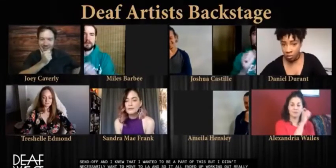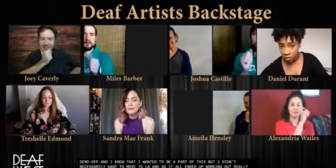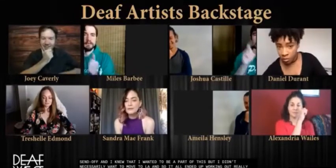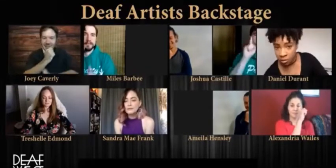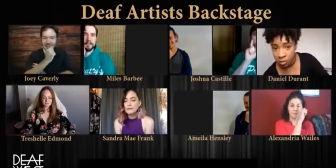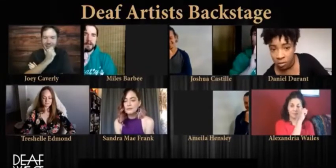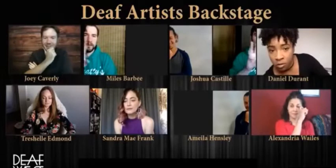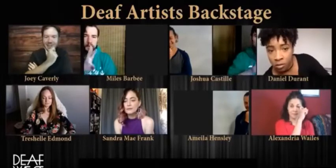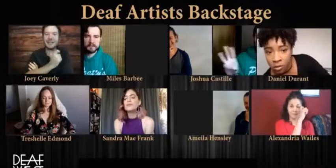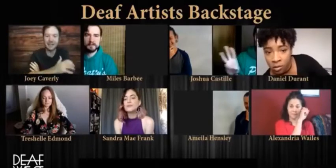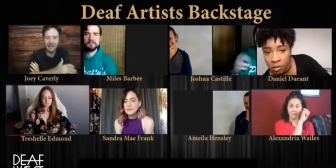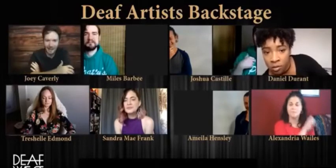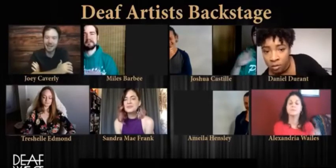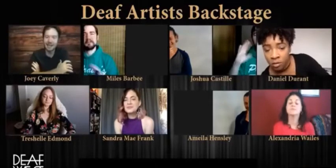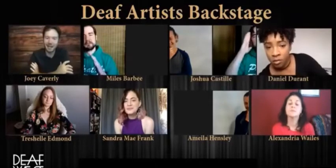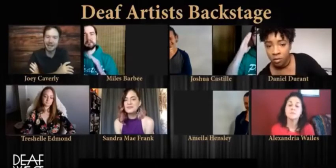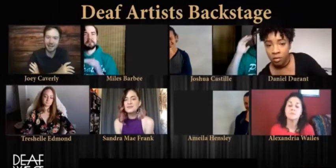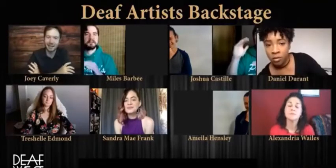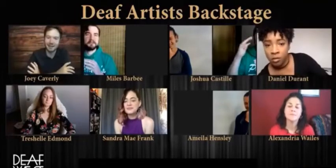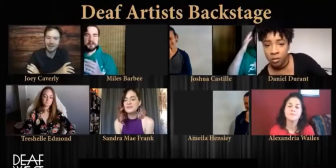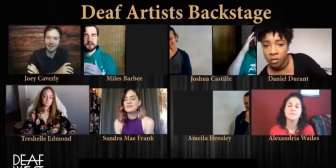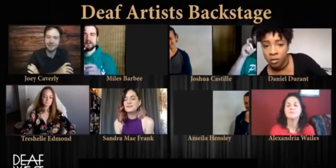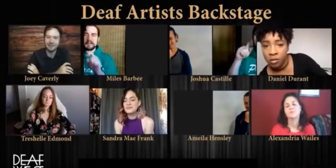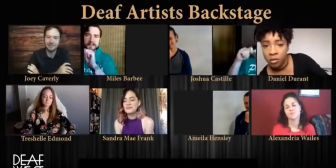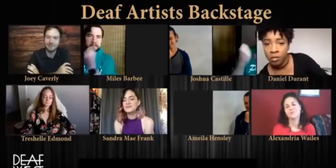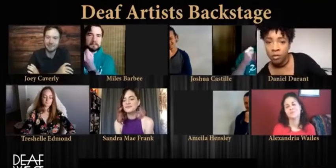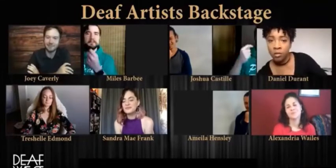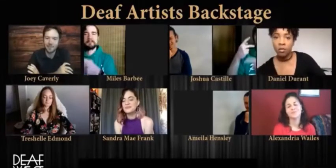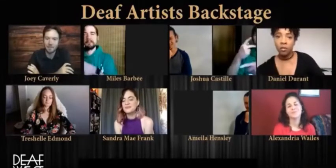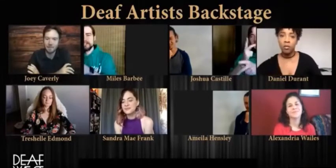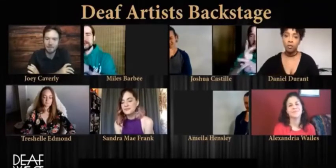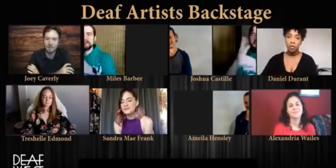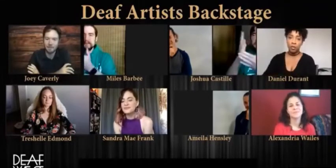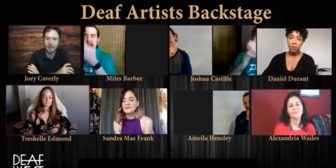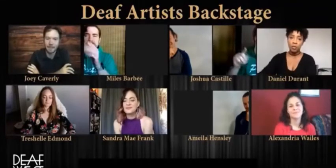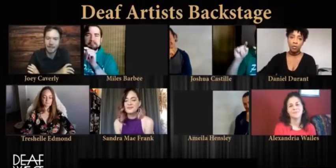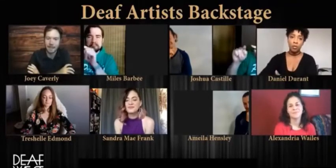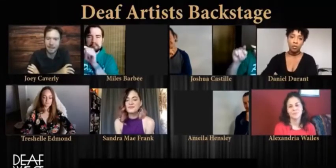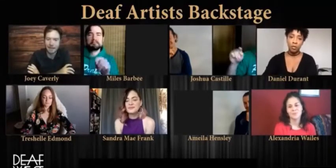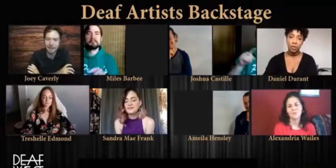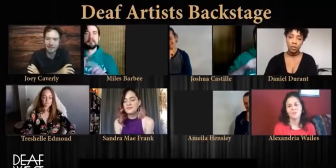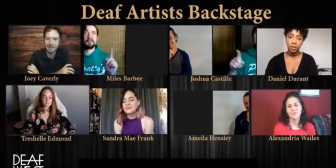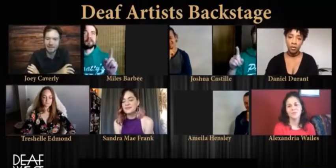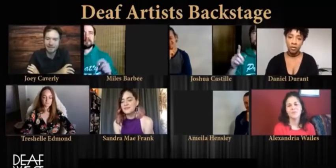Daniel: Well, this is my third time working with Deaf West, and so I already had a little bit of the lay of the land.